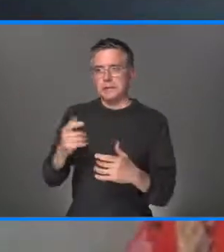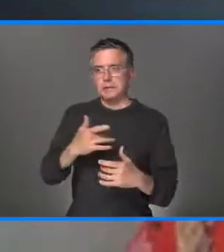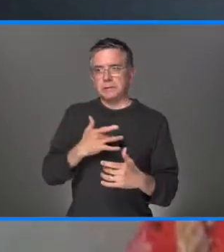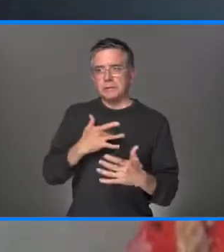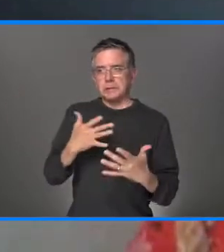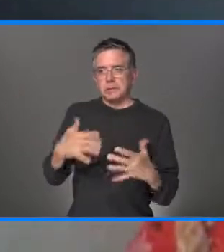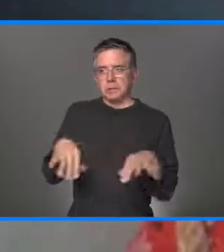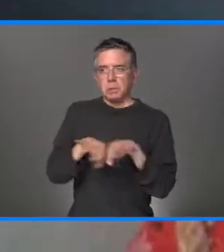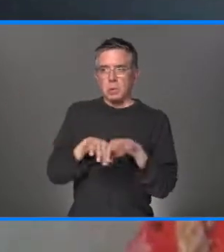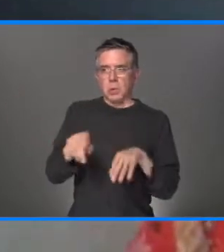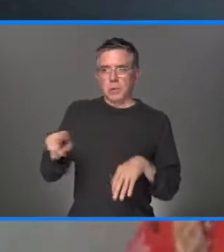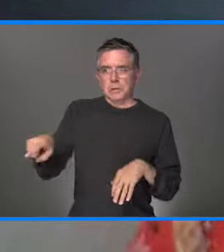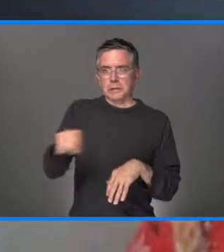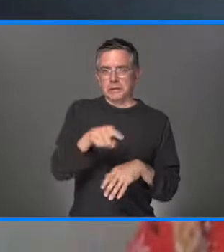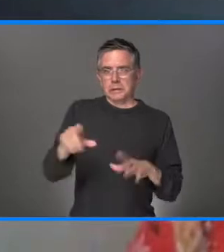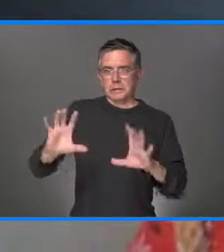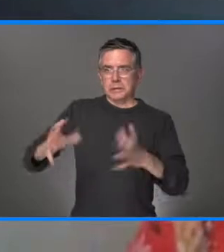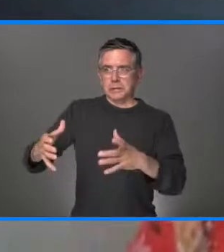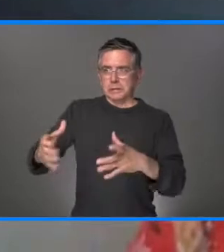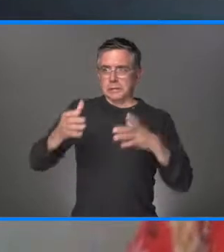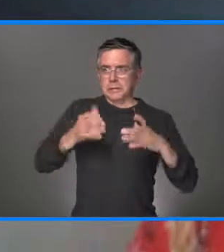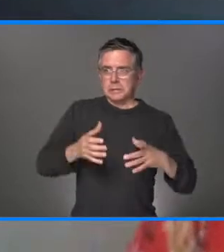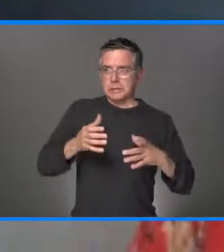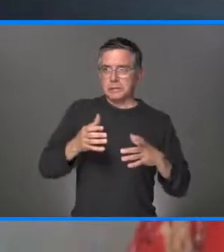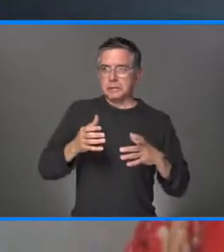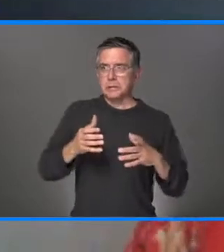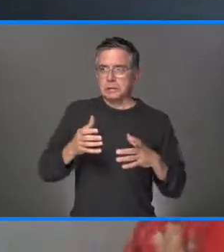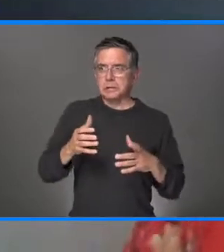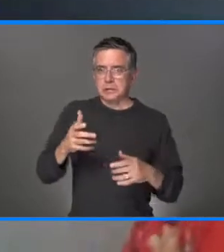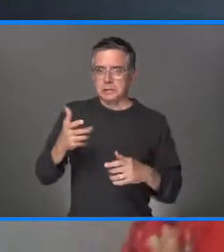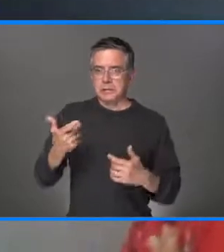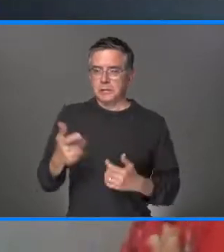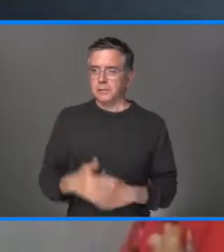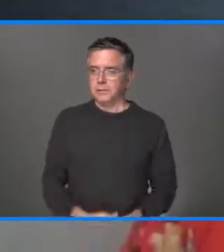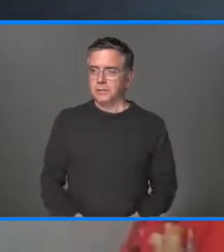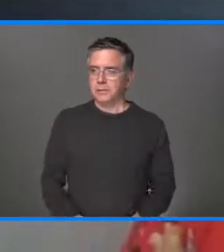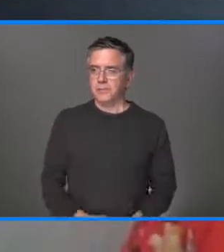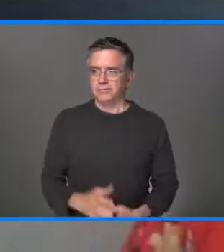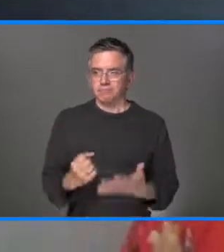to get those folks in and also get them prioritized to get the vaccine.